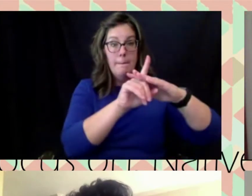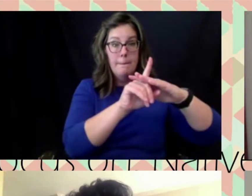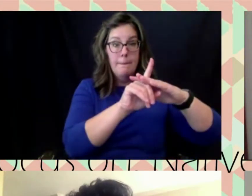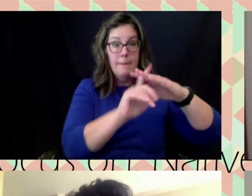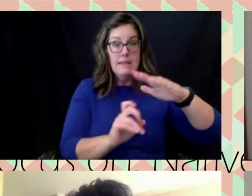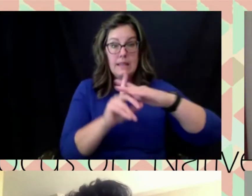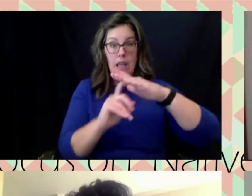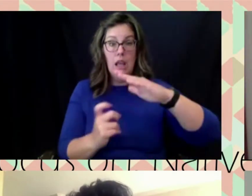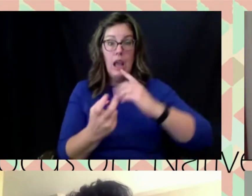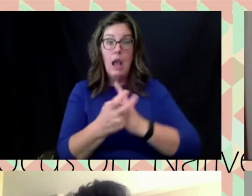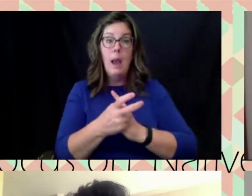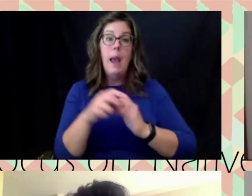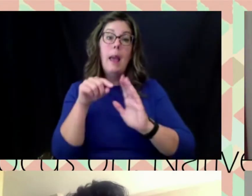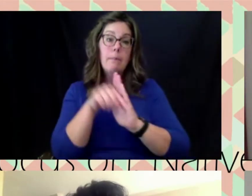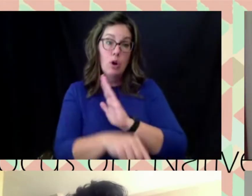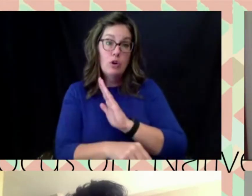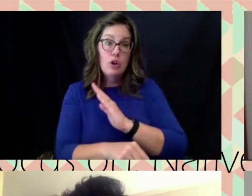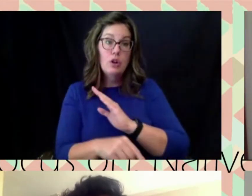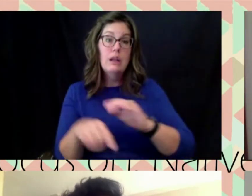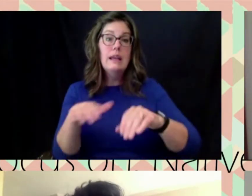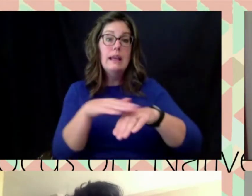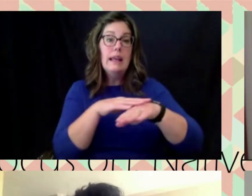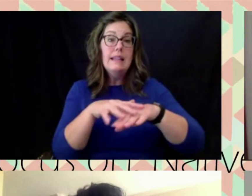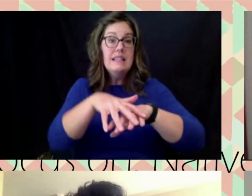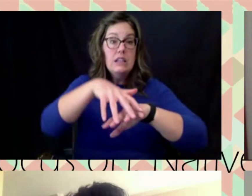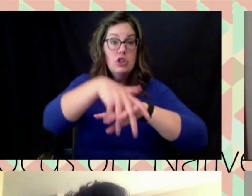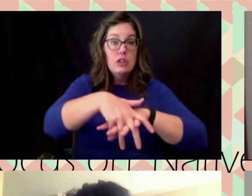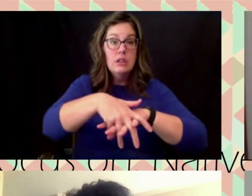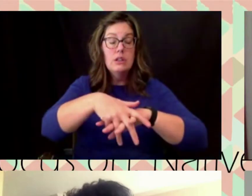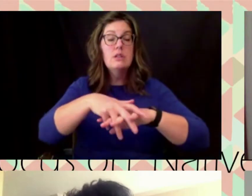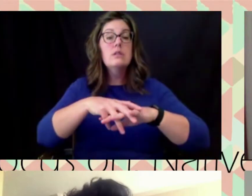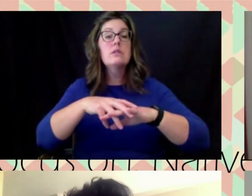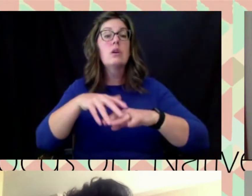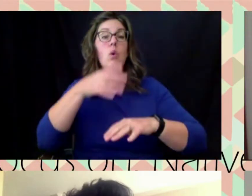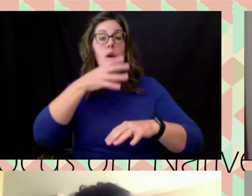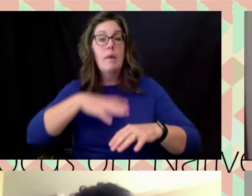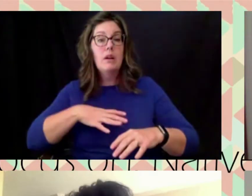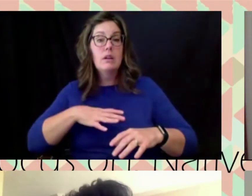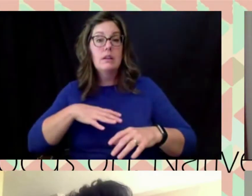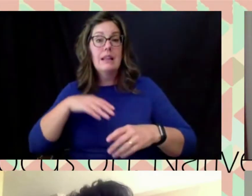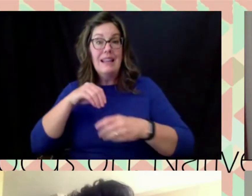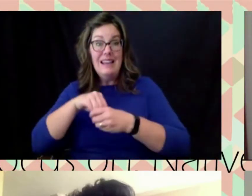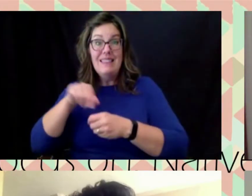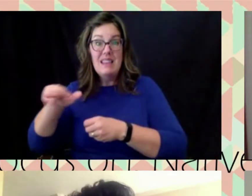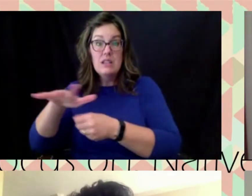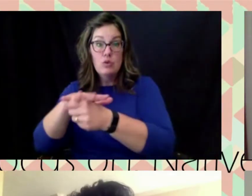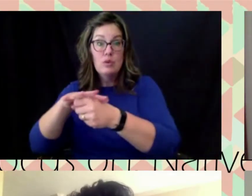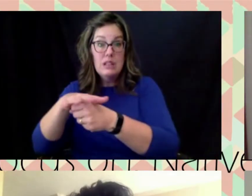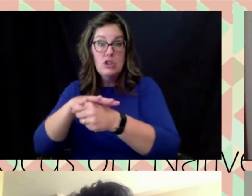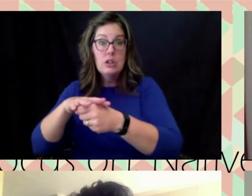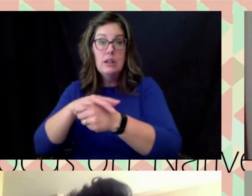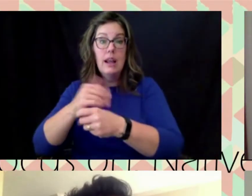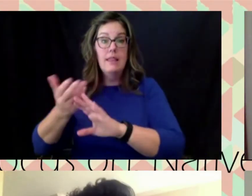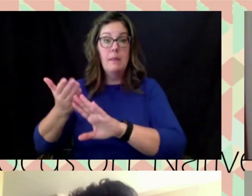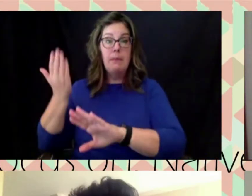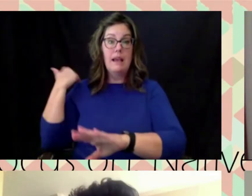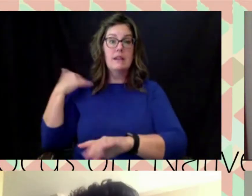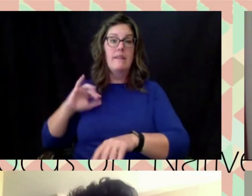families especially in the bakken oil region in the past i have done grassroots work here locally